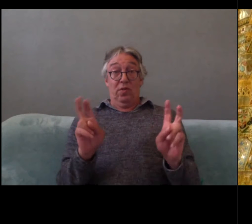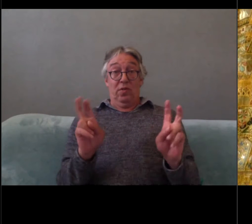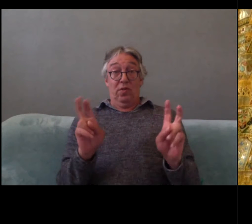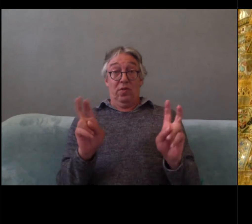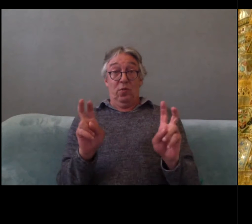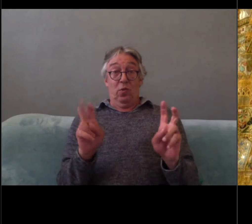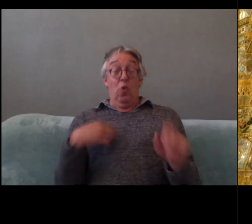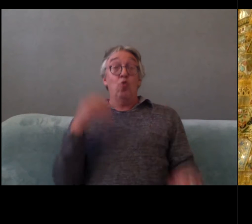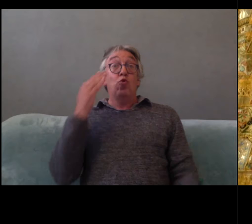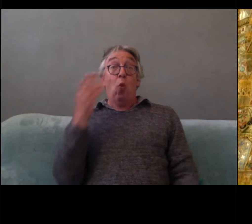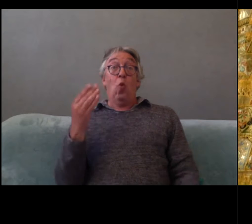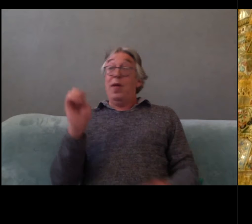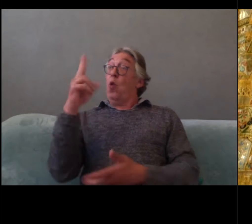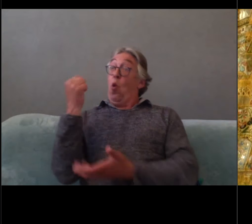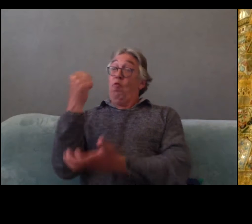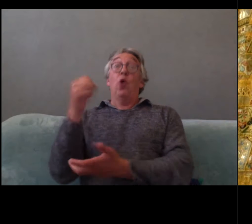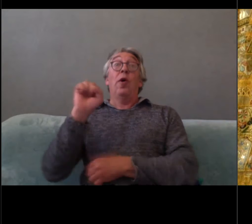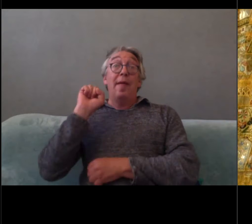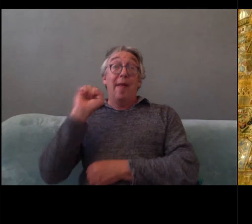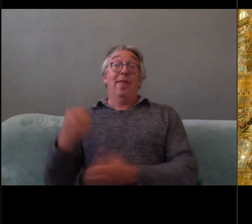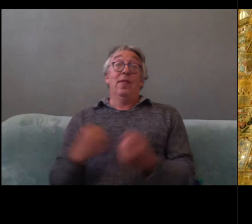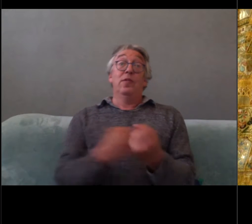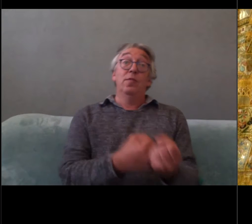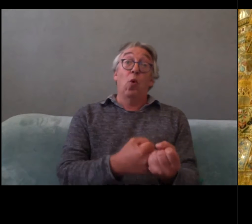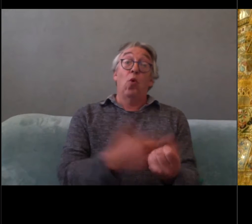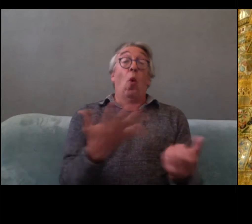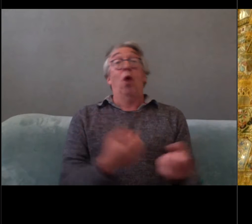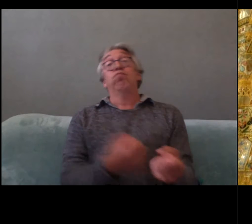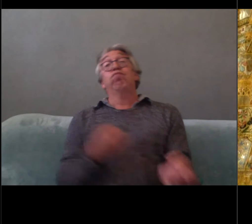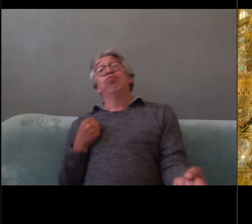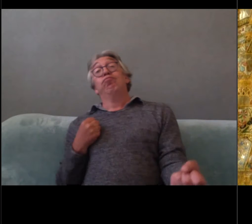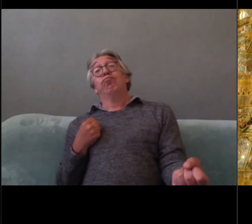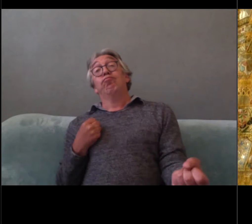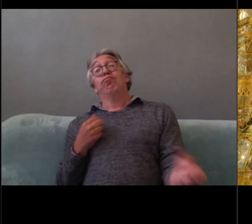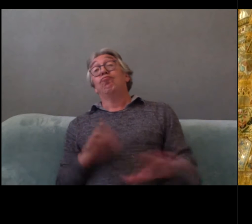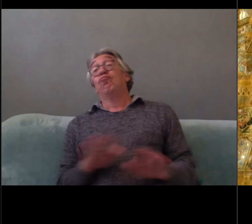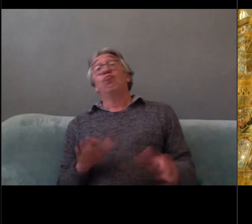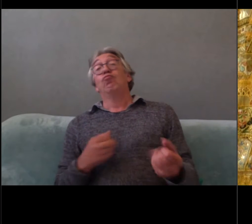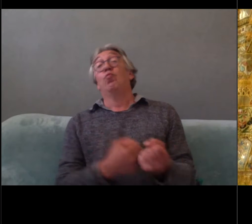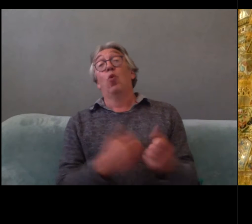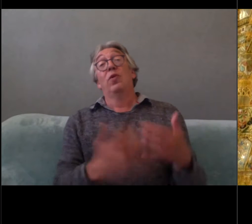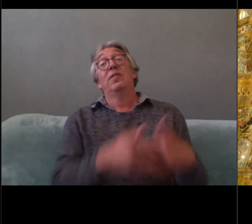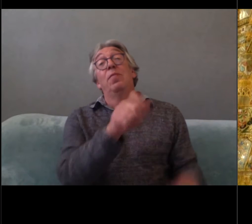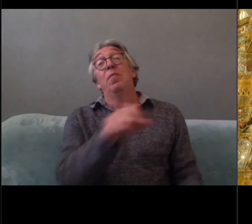Definitely, it's important to detect if all the flexibility measures